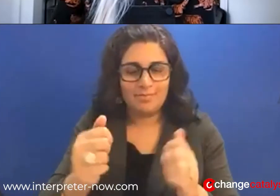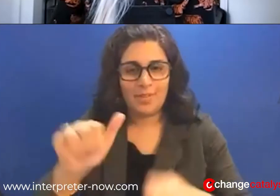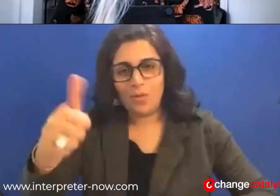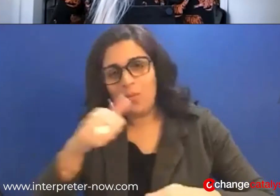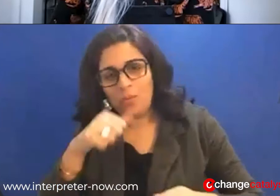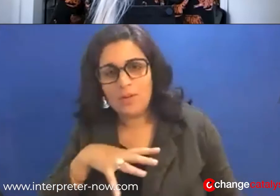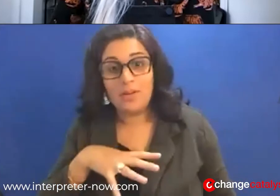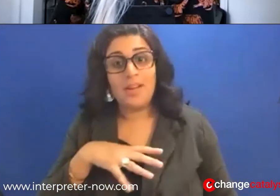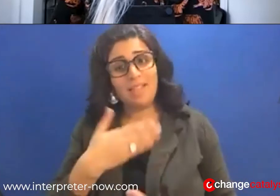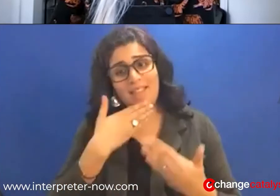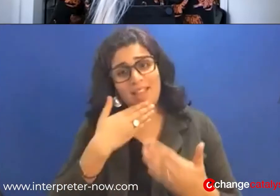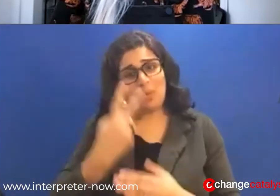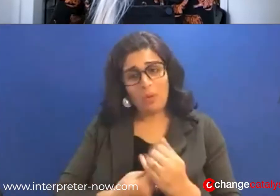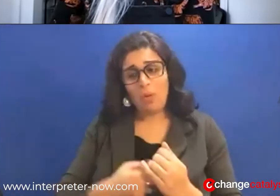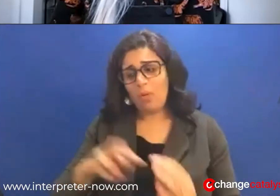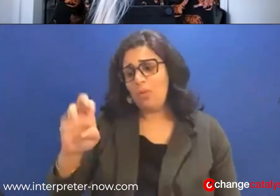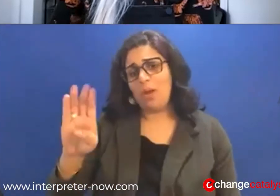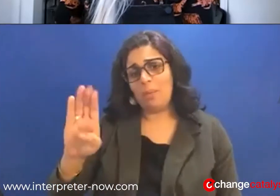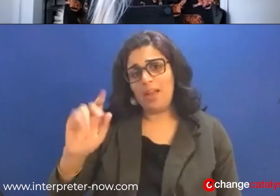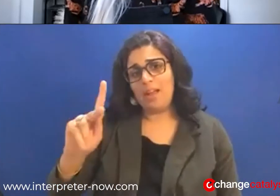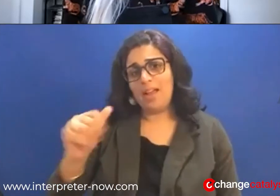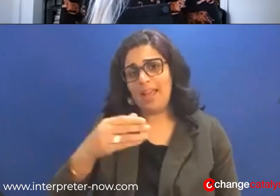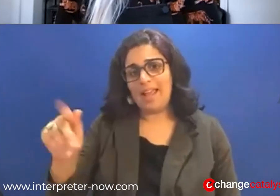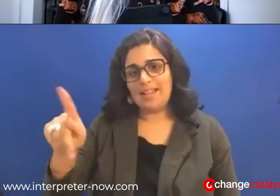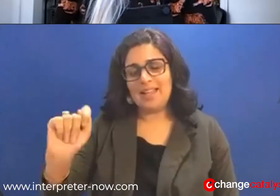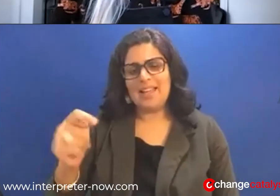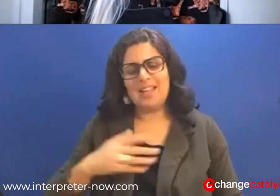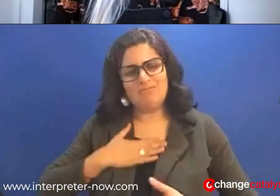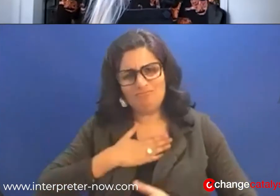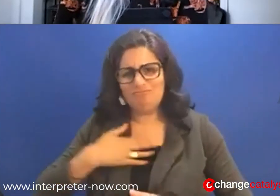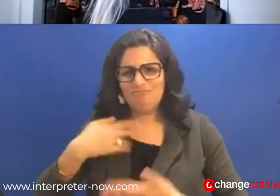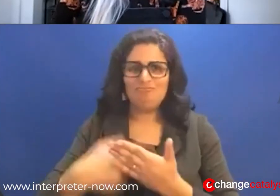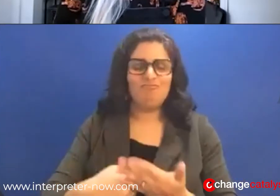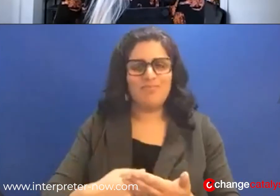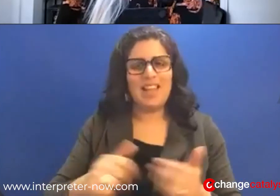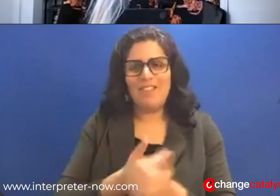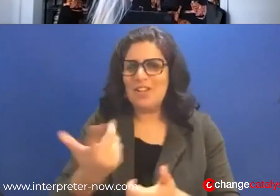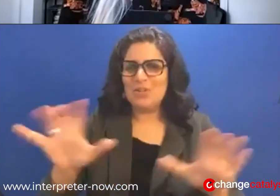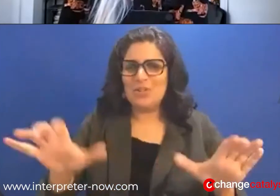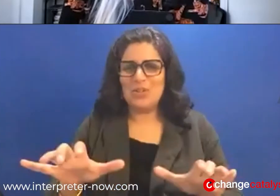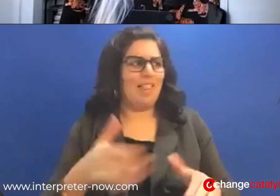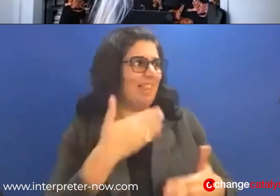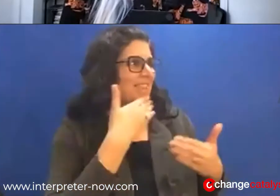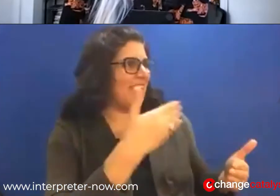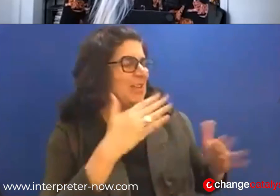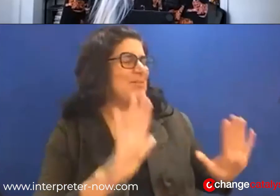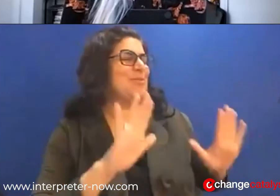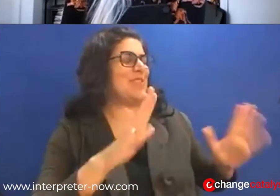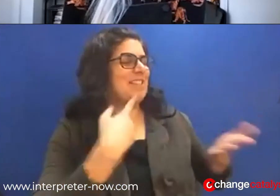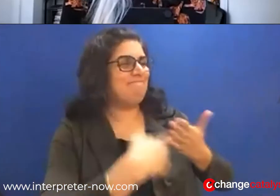I love all of the storytelling you're doing around this area. Awesome. All right, everyone. We will see you next week. And I'm actually going to say the last piece again because I'm not sure if this will end up being our last episode or not of the season. So, I'm going to say that twice.